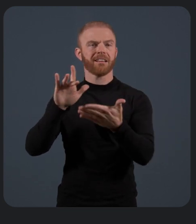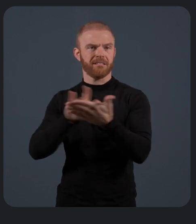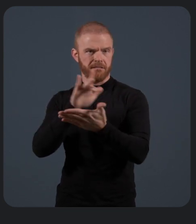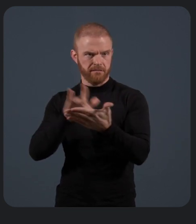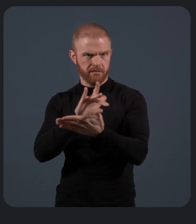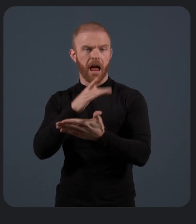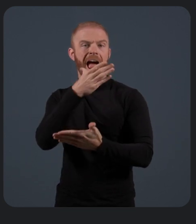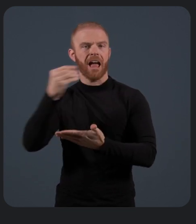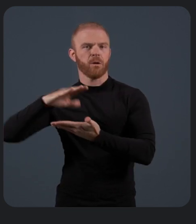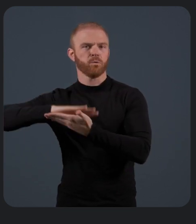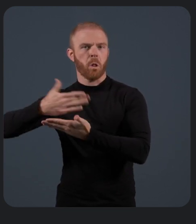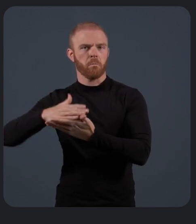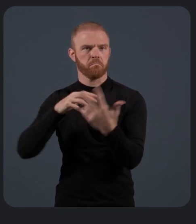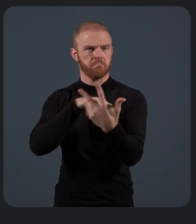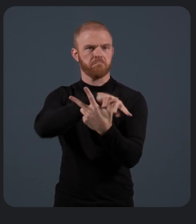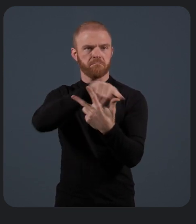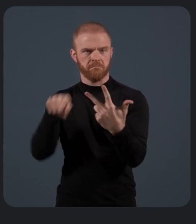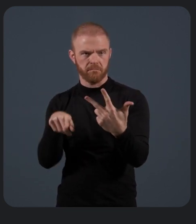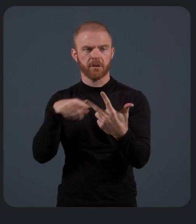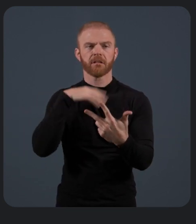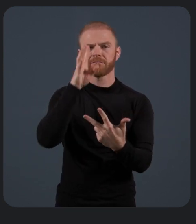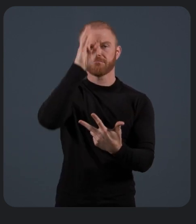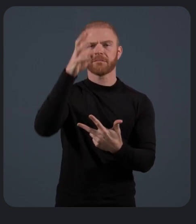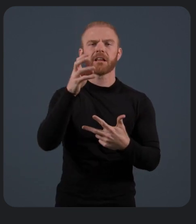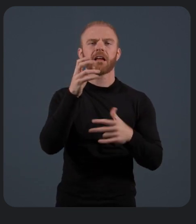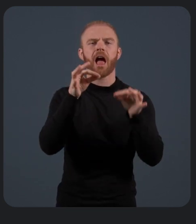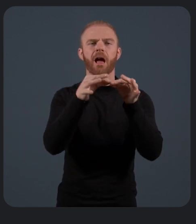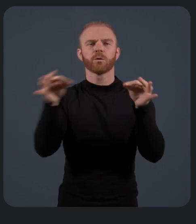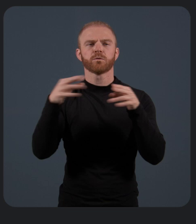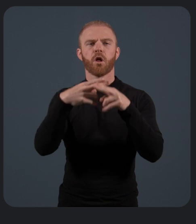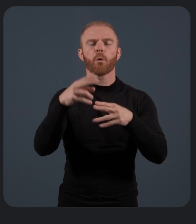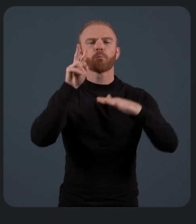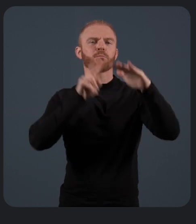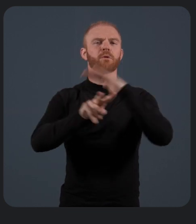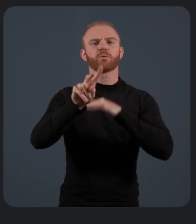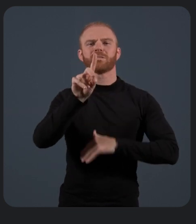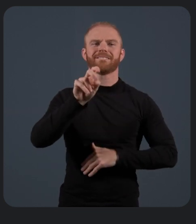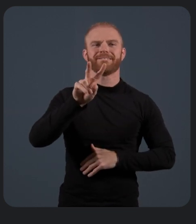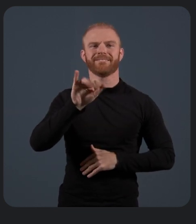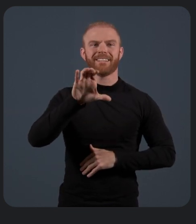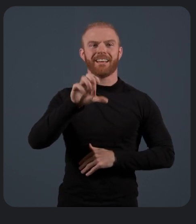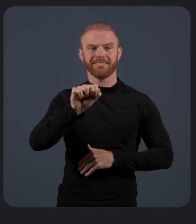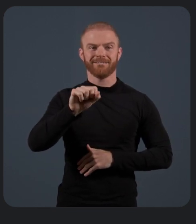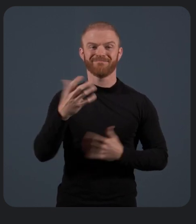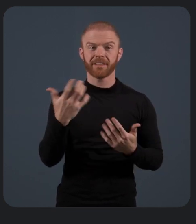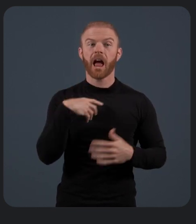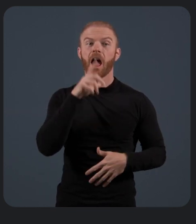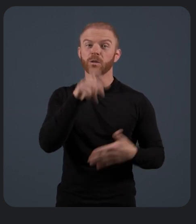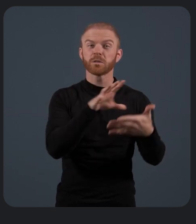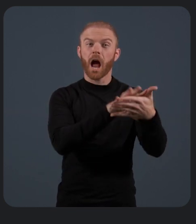And I create a new annotation called PreviewDevices. So instead of copying all this preview code everywhere